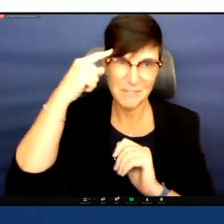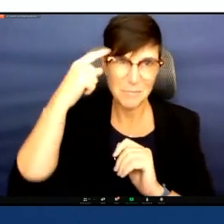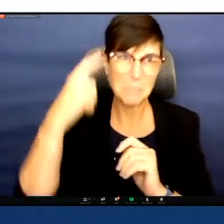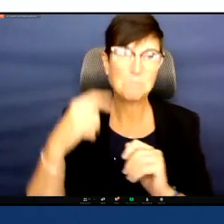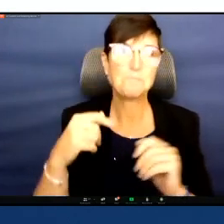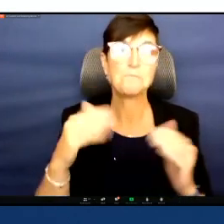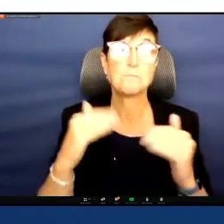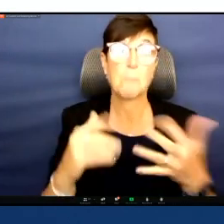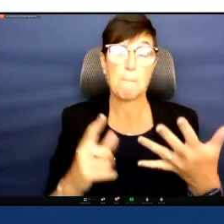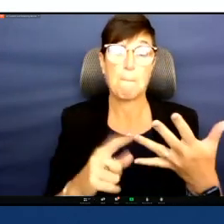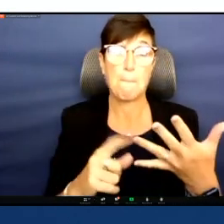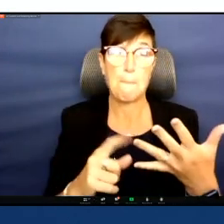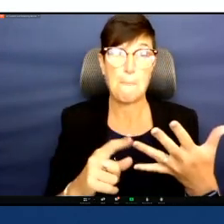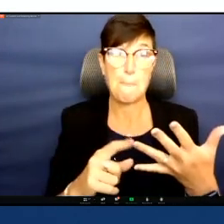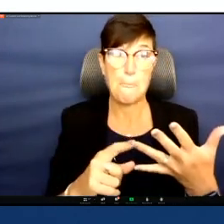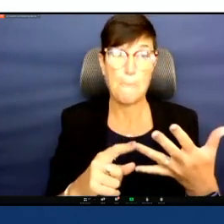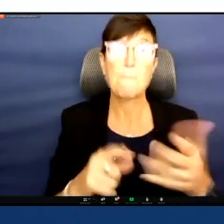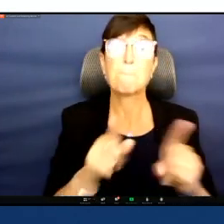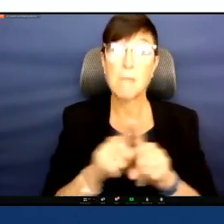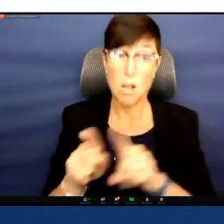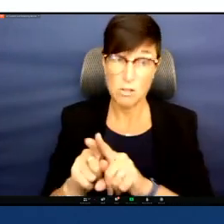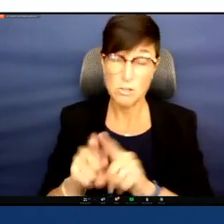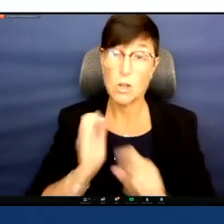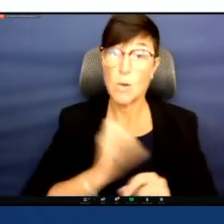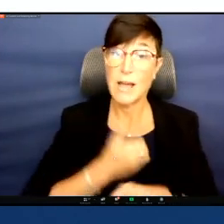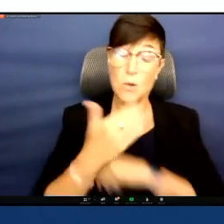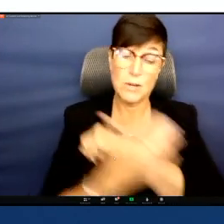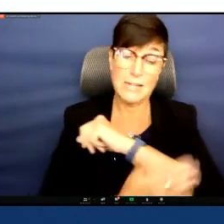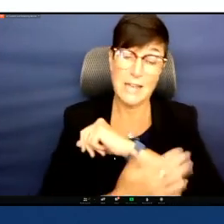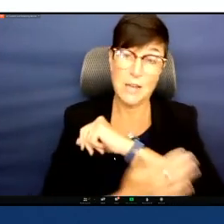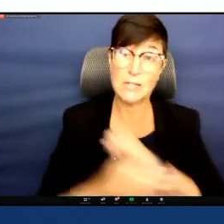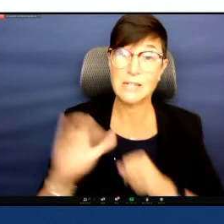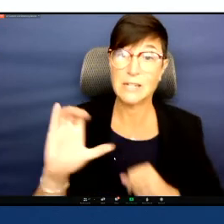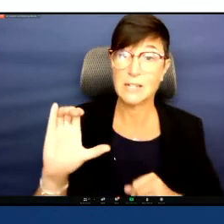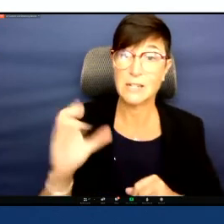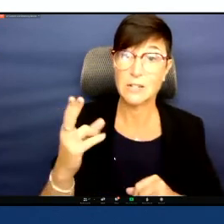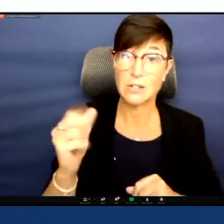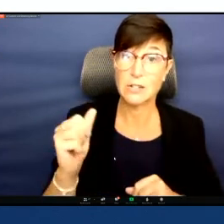rules spelled out in the County Charter and County Code, including describing the responsibilities